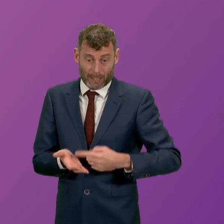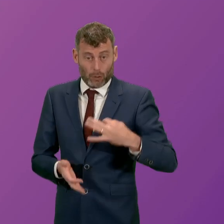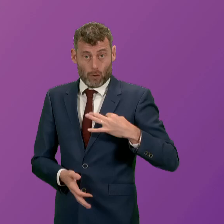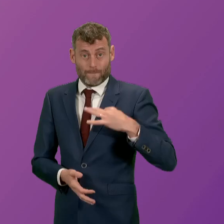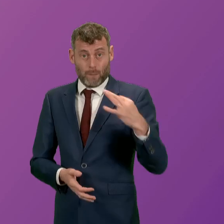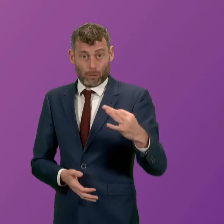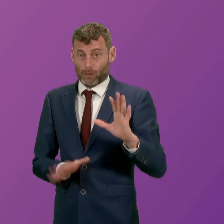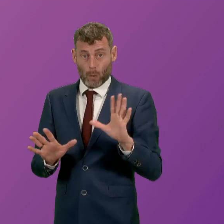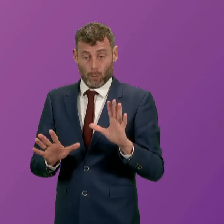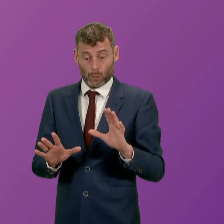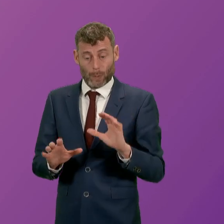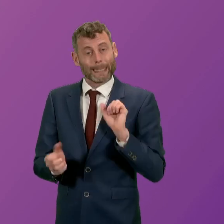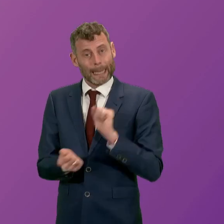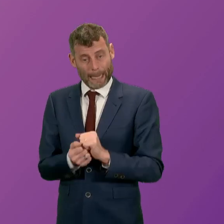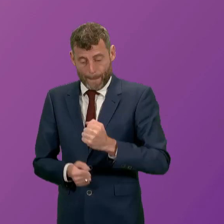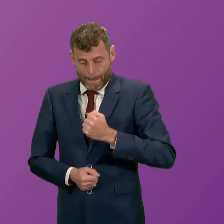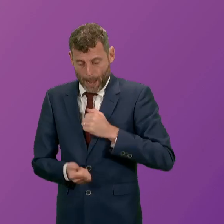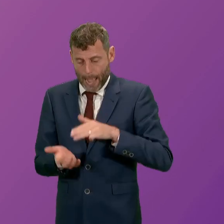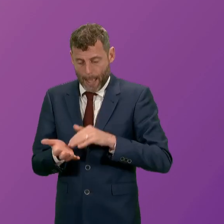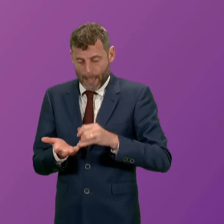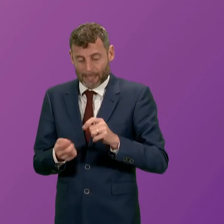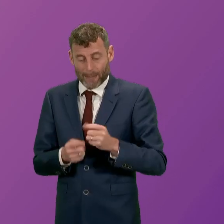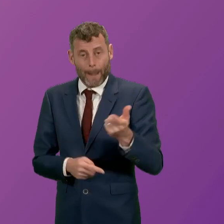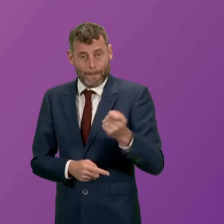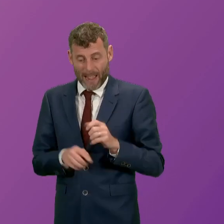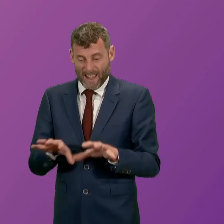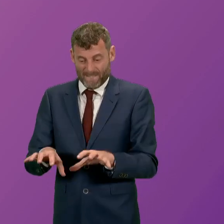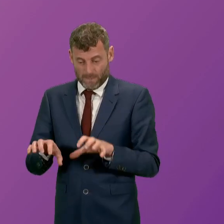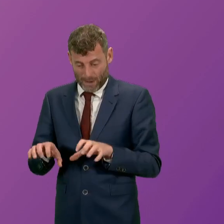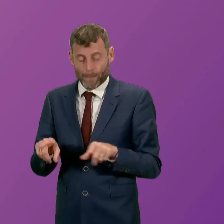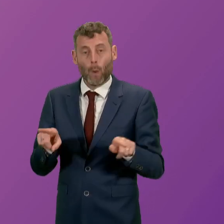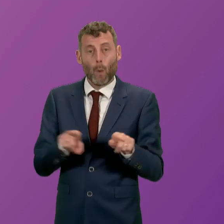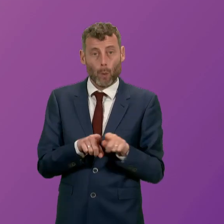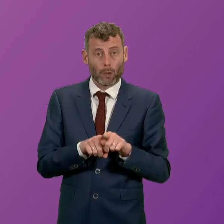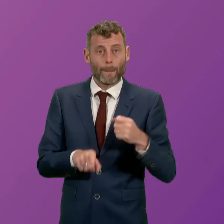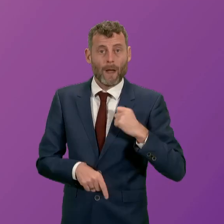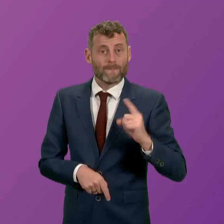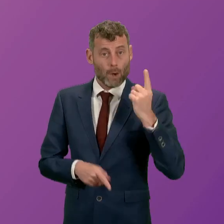maintain the freeze on my MSP pay as well as the freeze on my First Minister’s salary. To